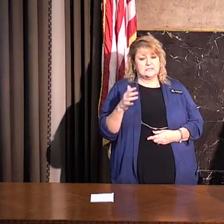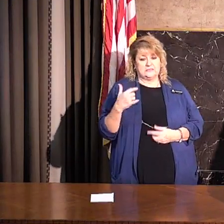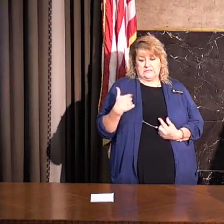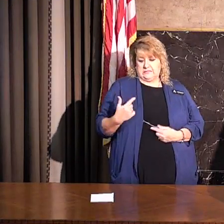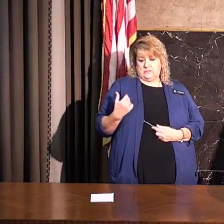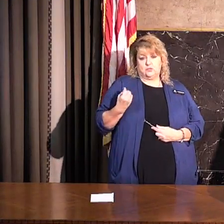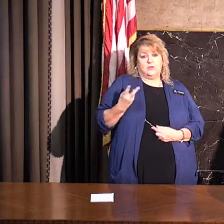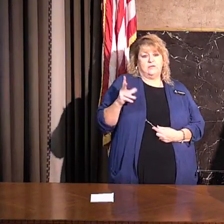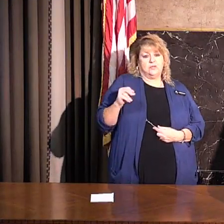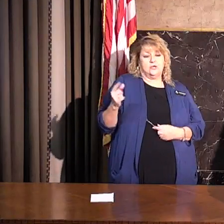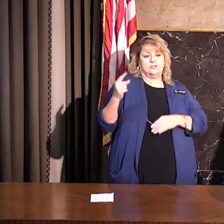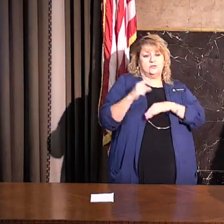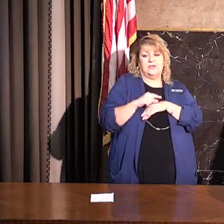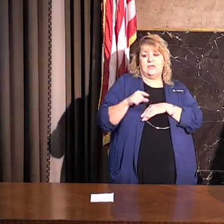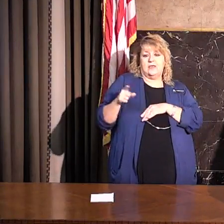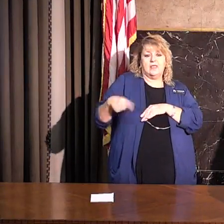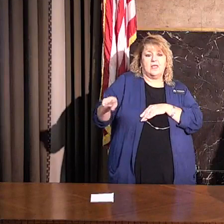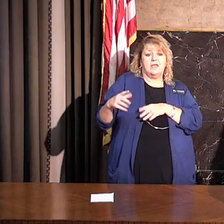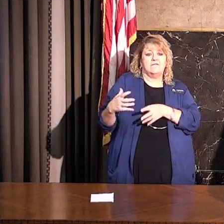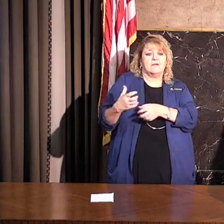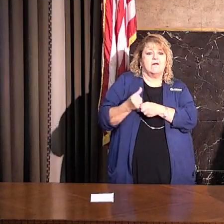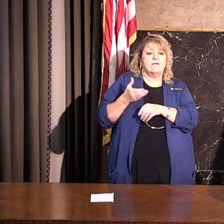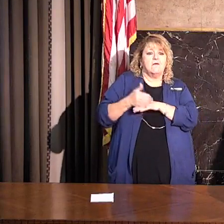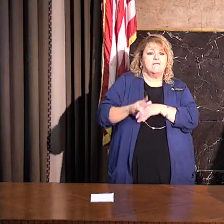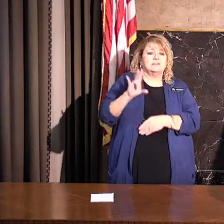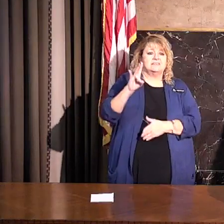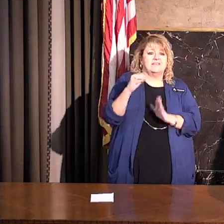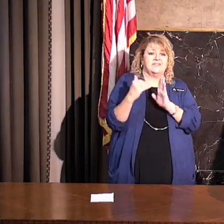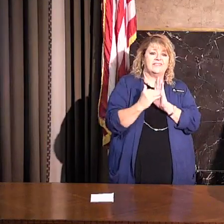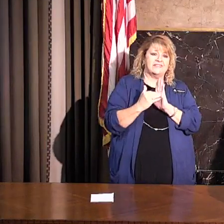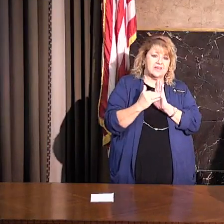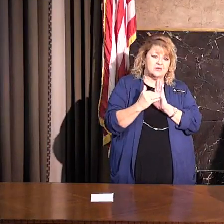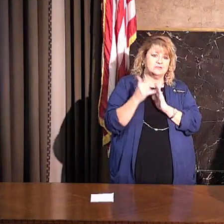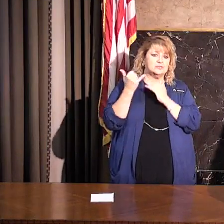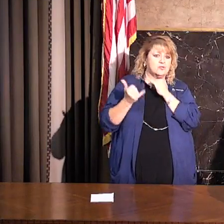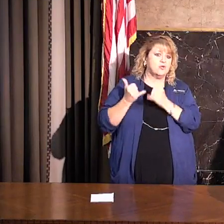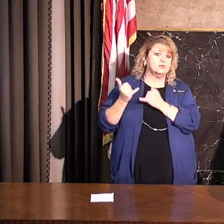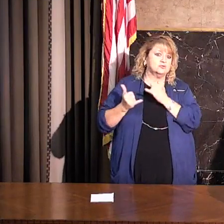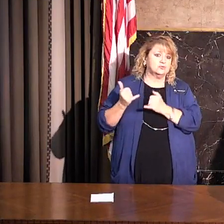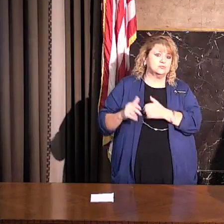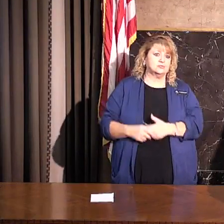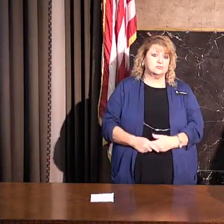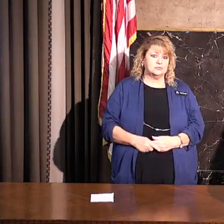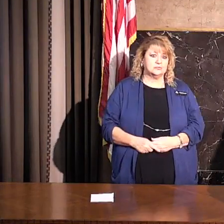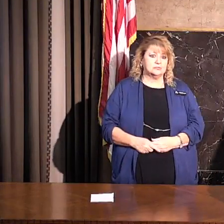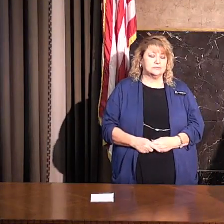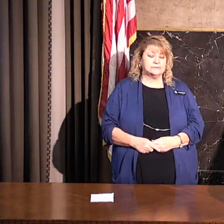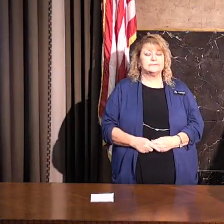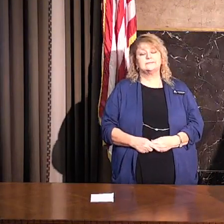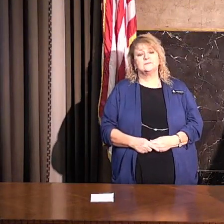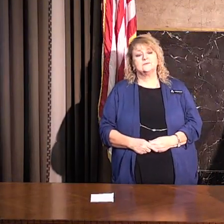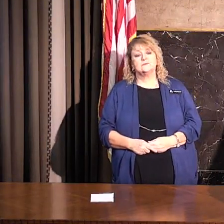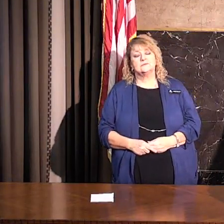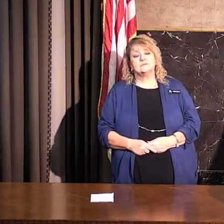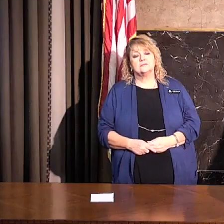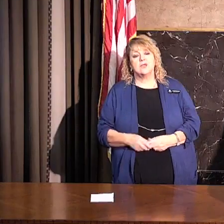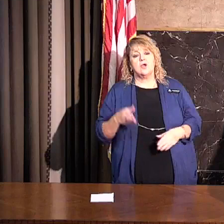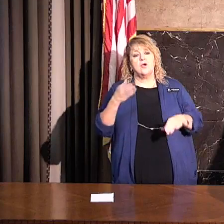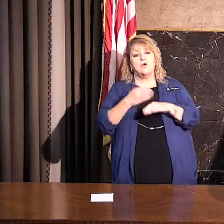1230 today, they had received more than 7000 uh calls Uh